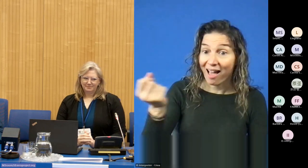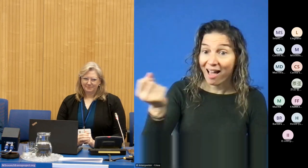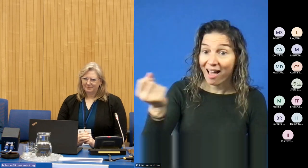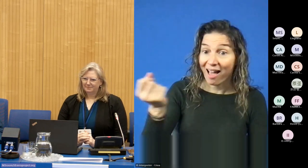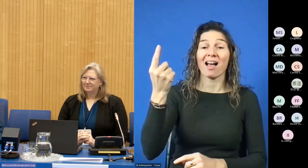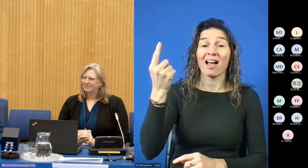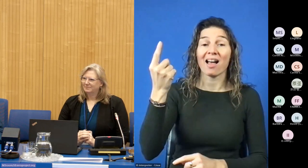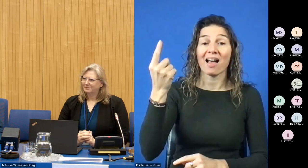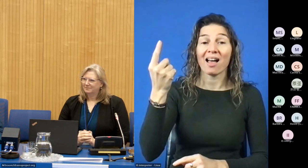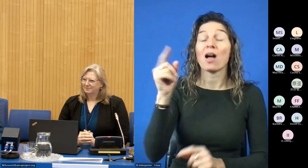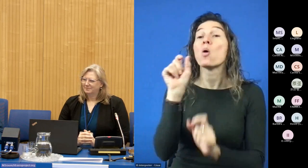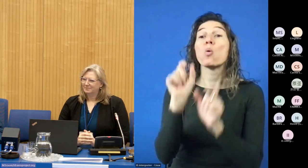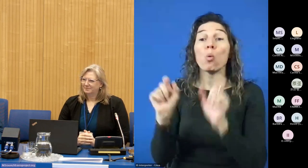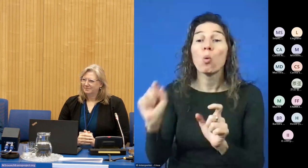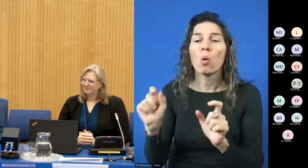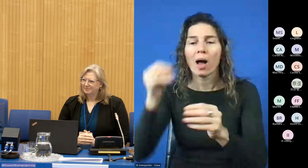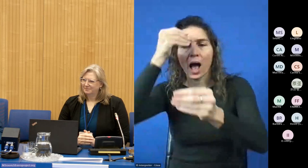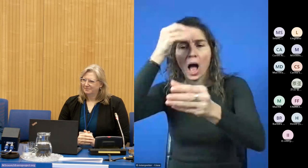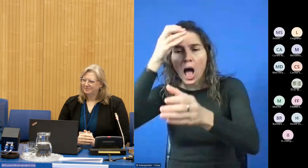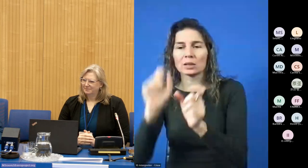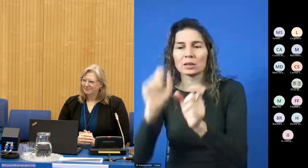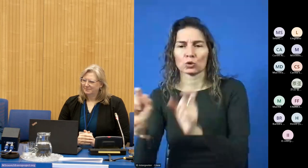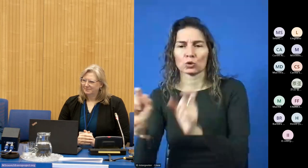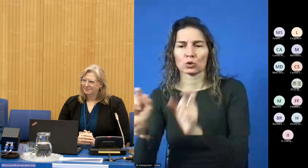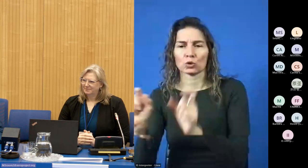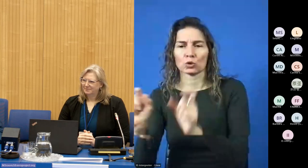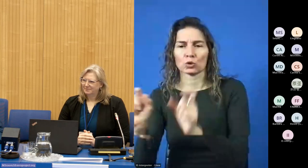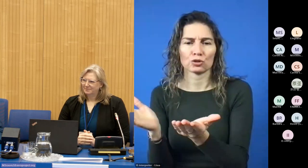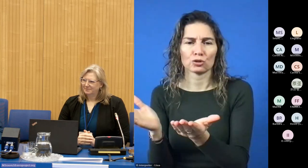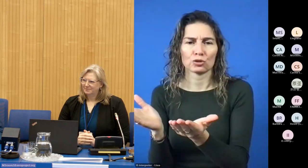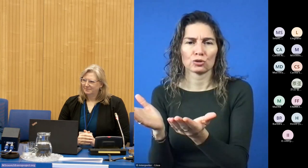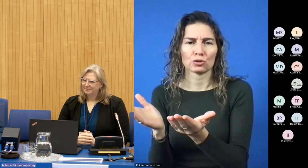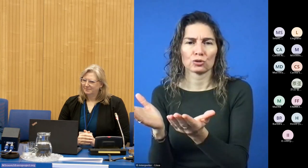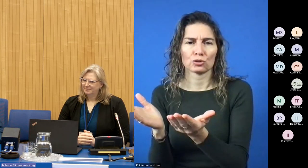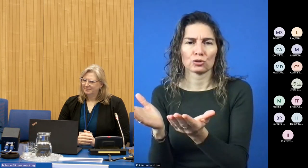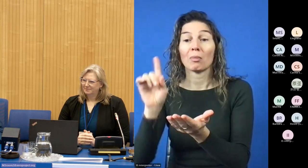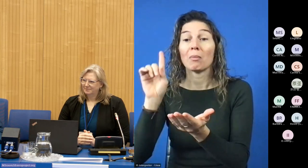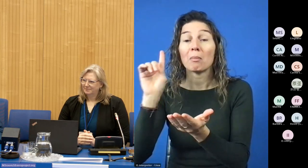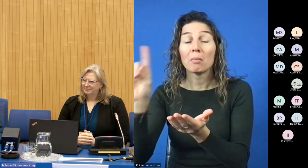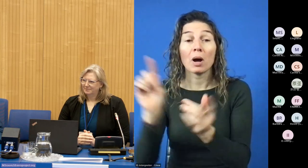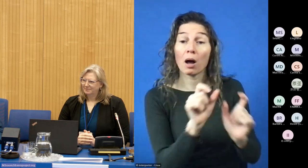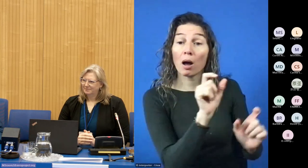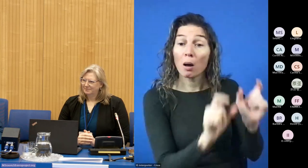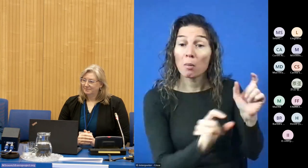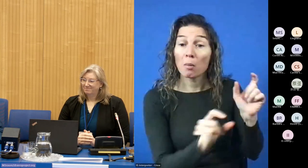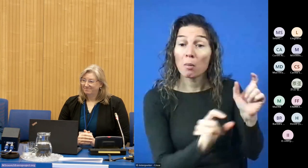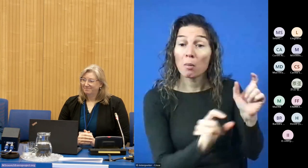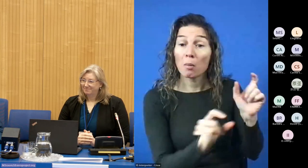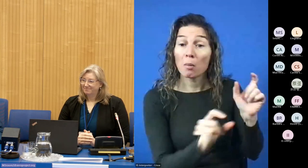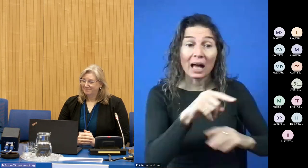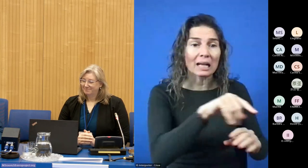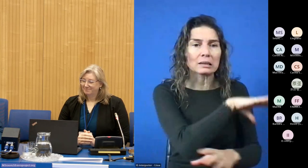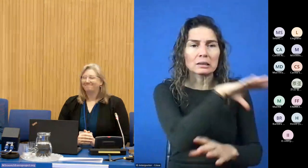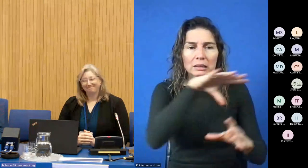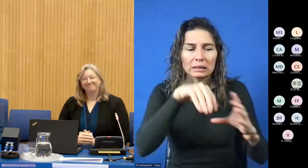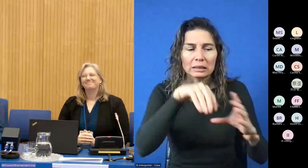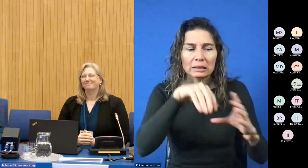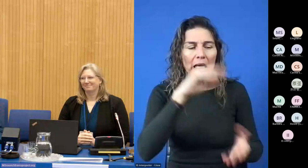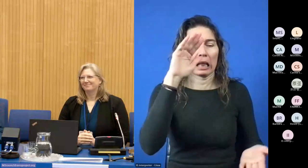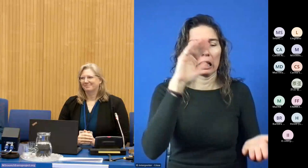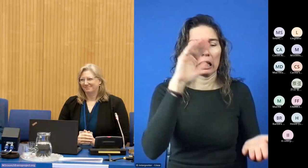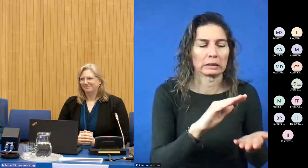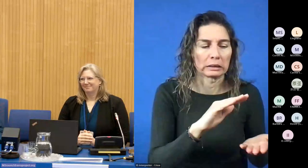experts. Sometimes, less involvement of people with disabilities themselves. One area that I